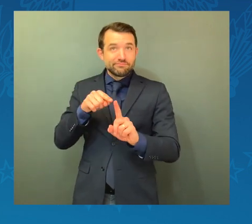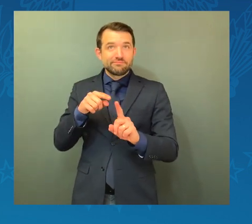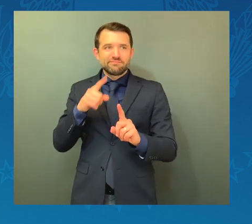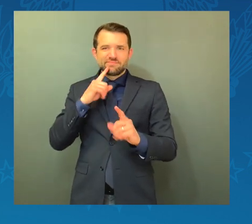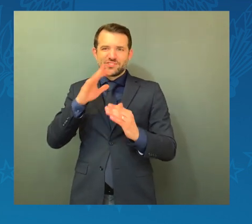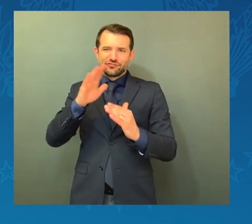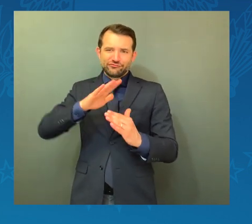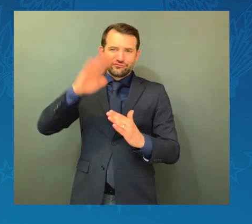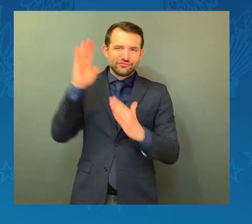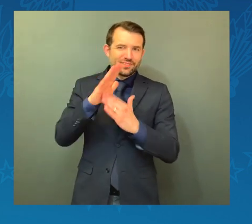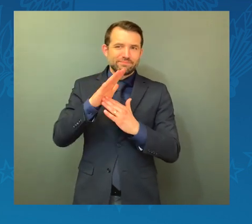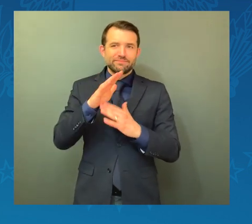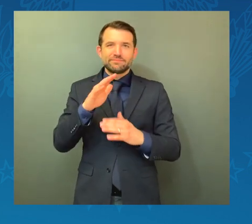of community lenders